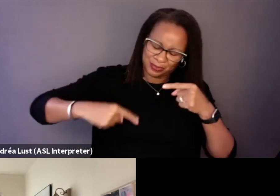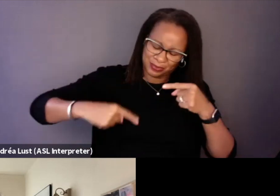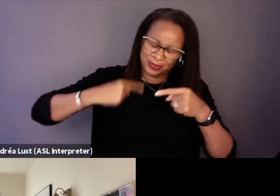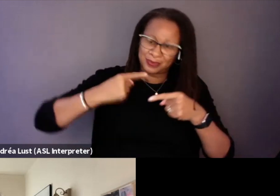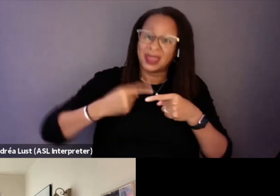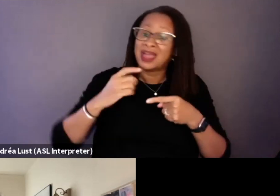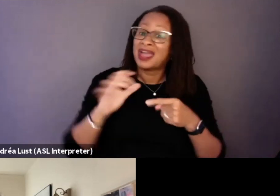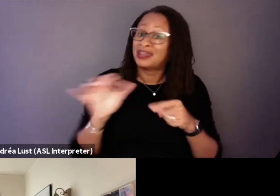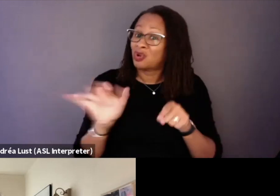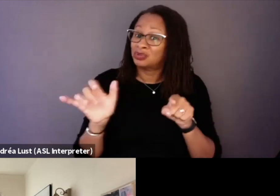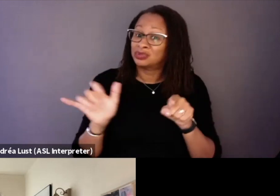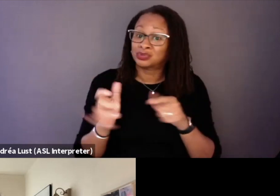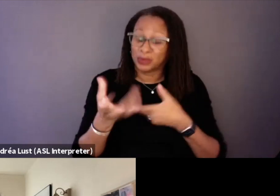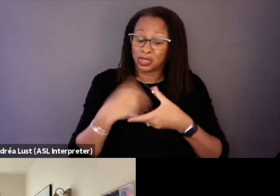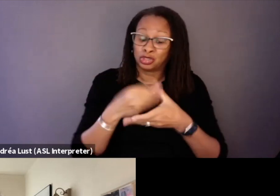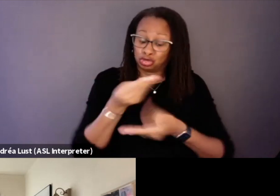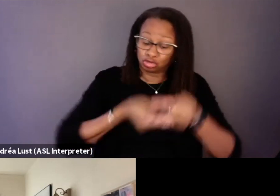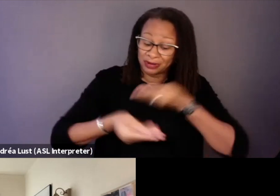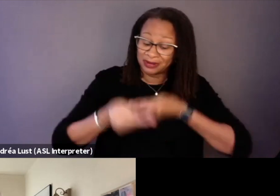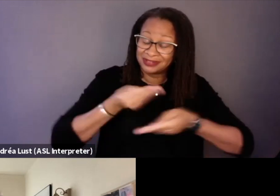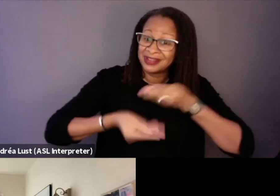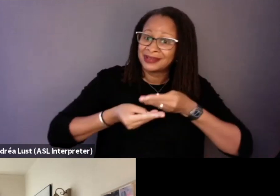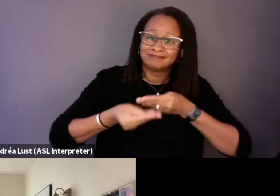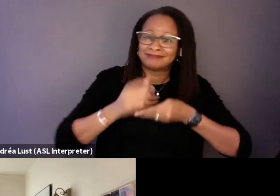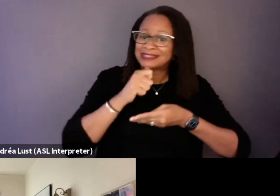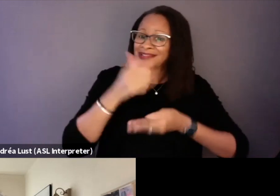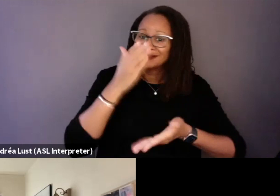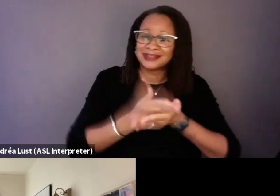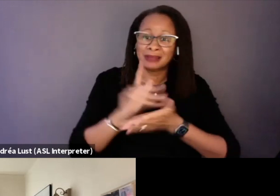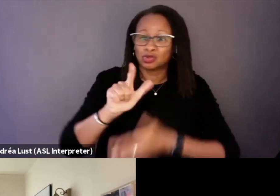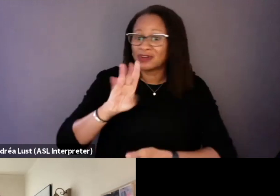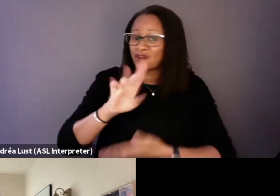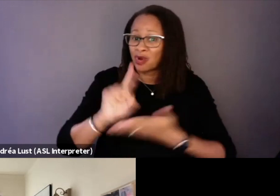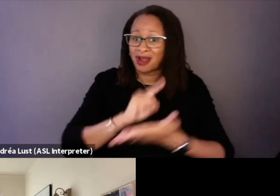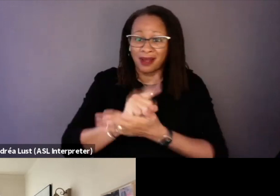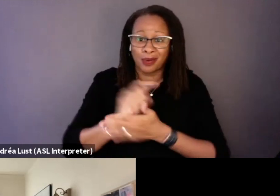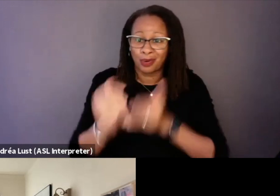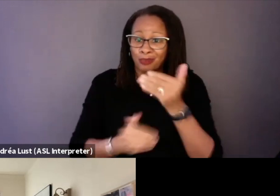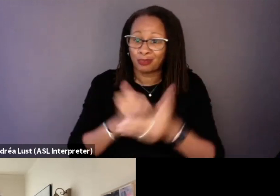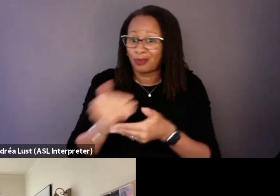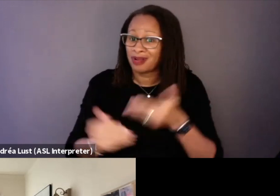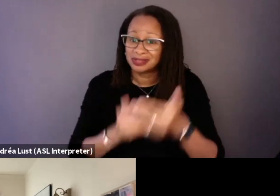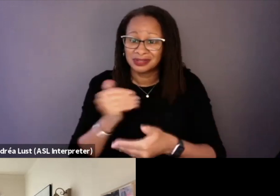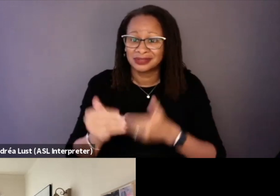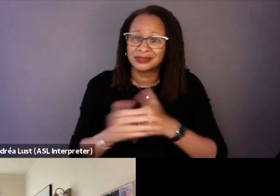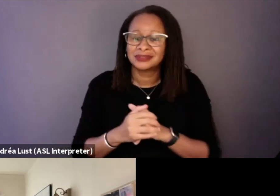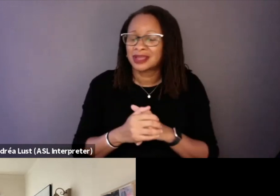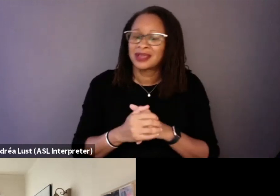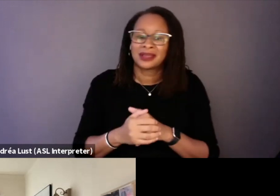it's a nonstop 24 hour process. And in a way,